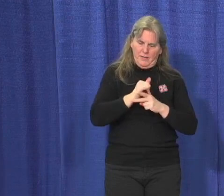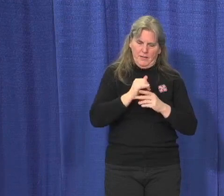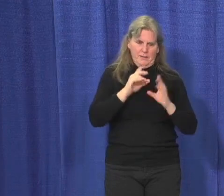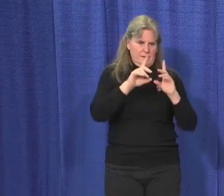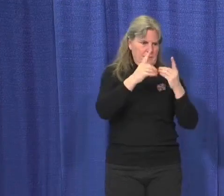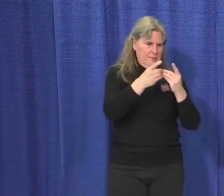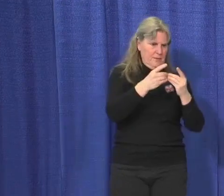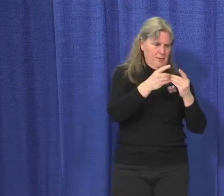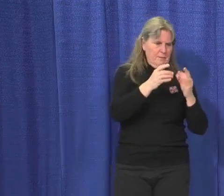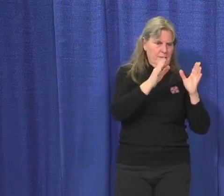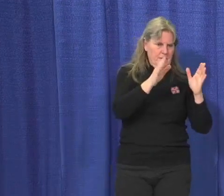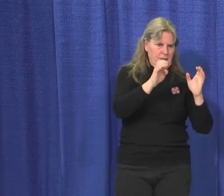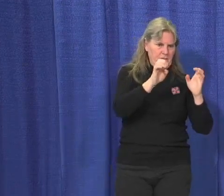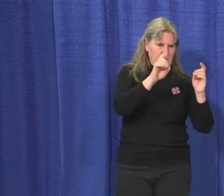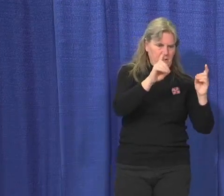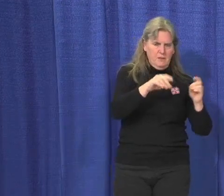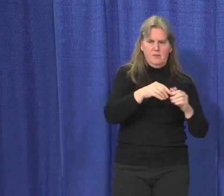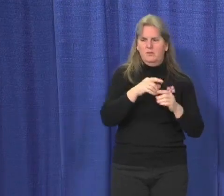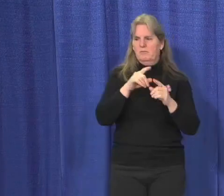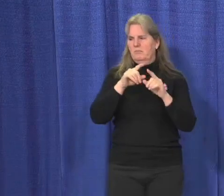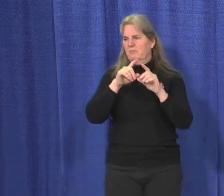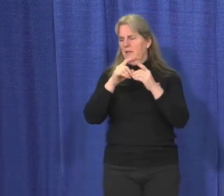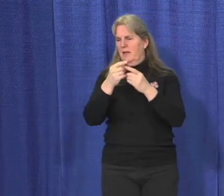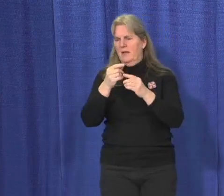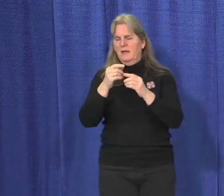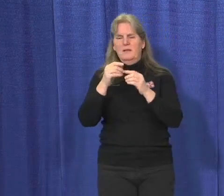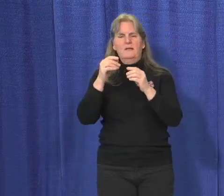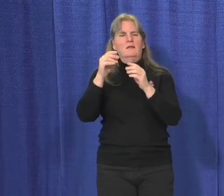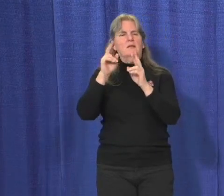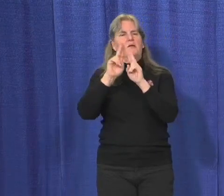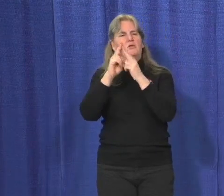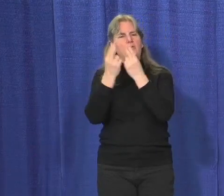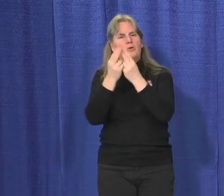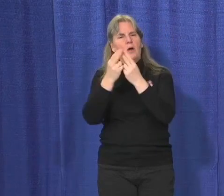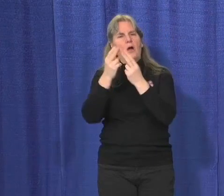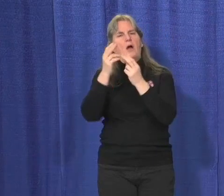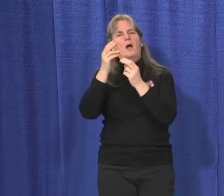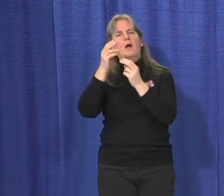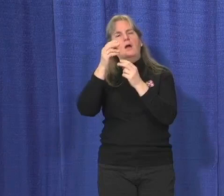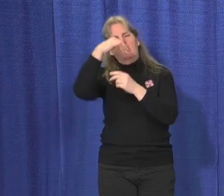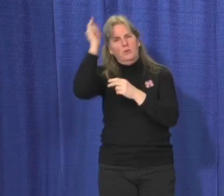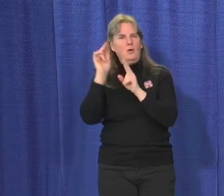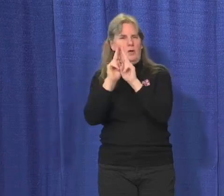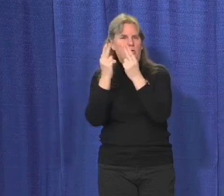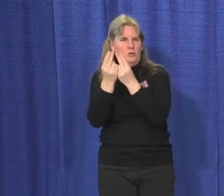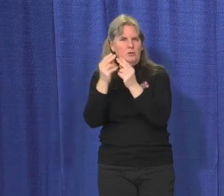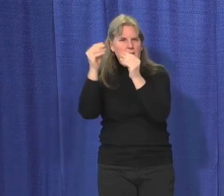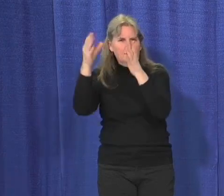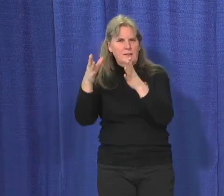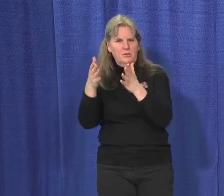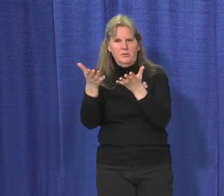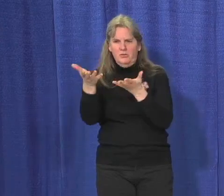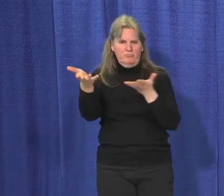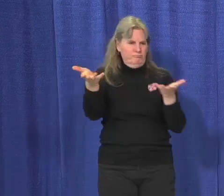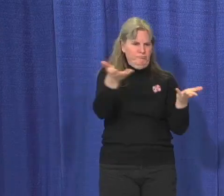between the department and between councils in the Yukon.